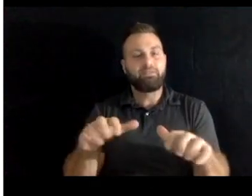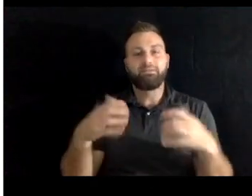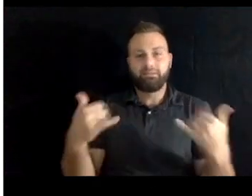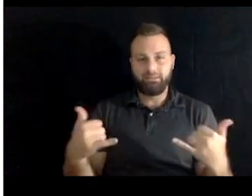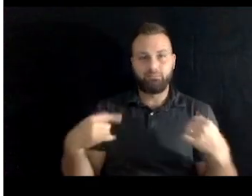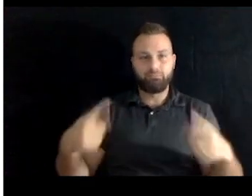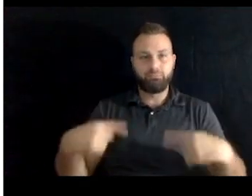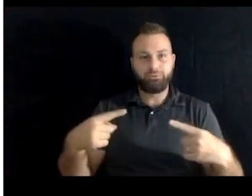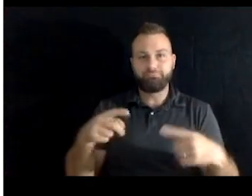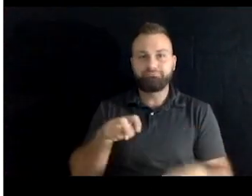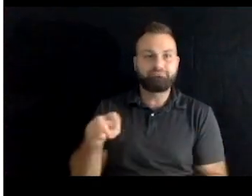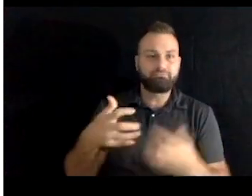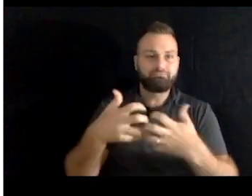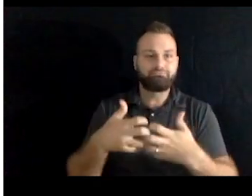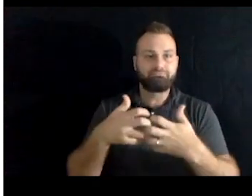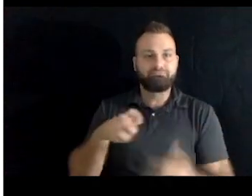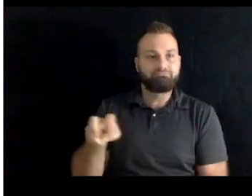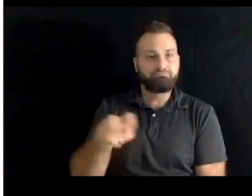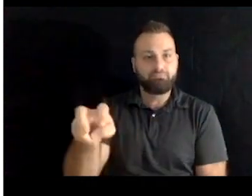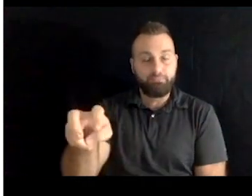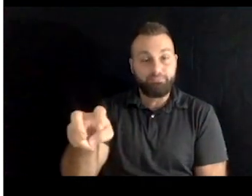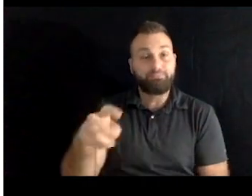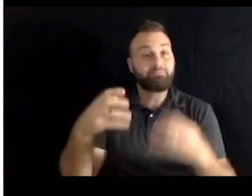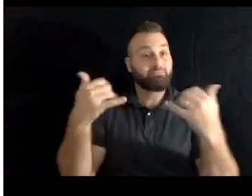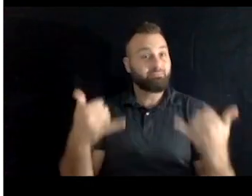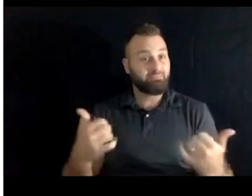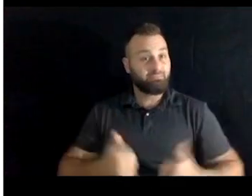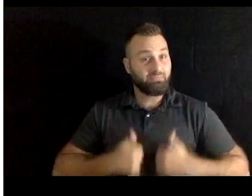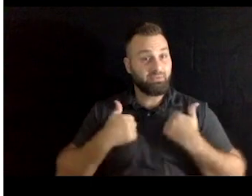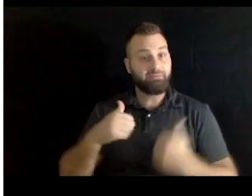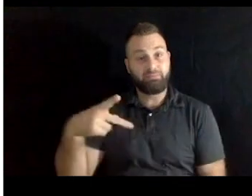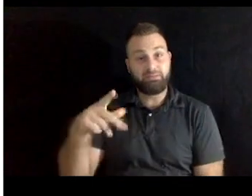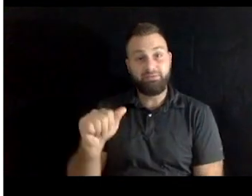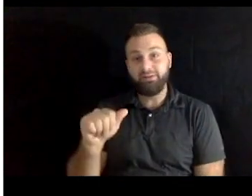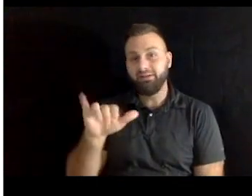PA which is one of those famous Philadelphia suburbs that you hear so